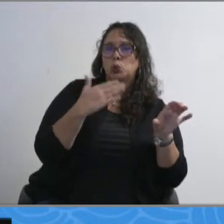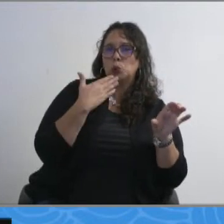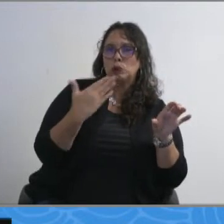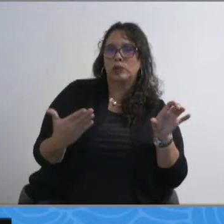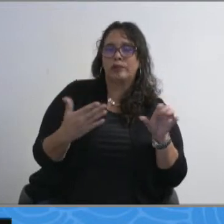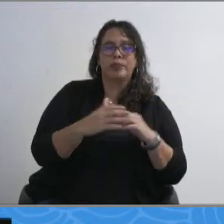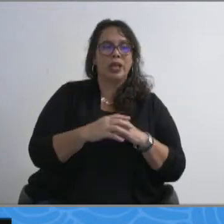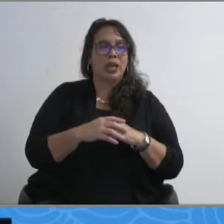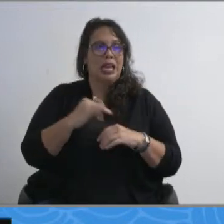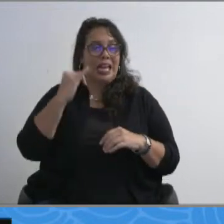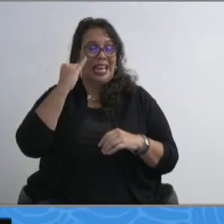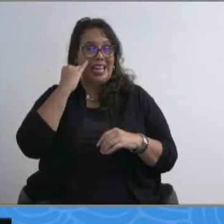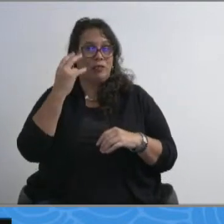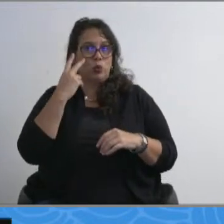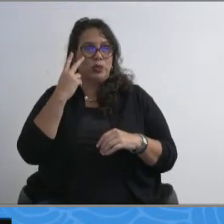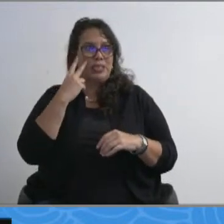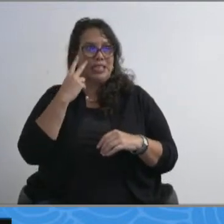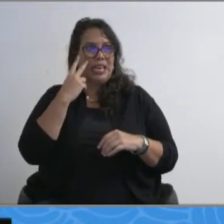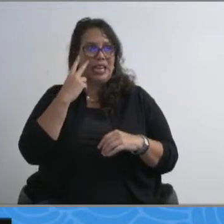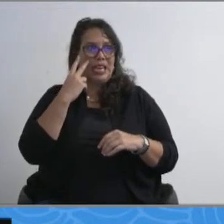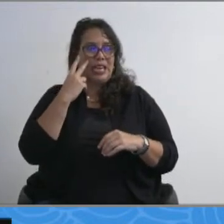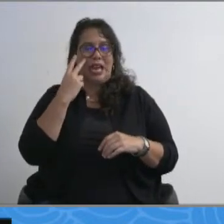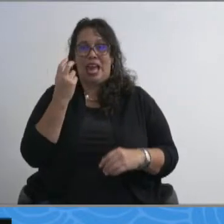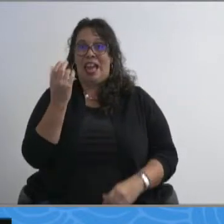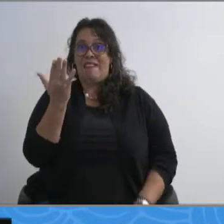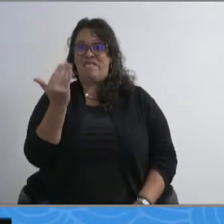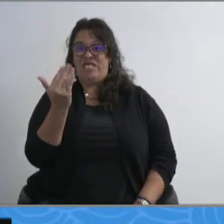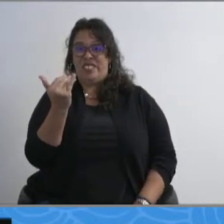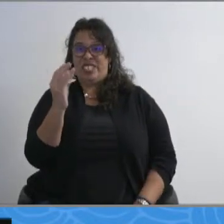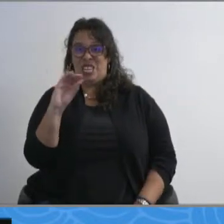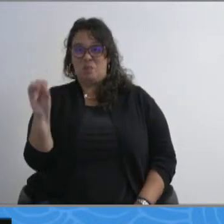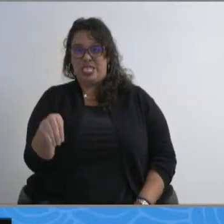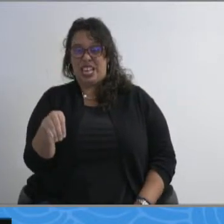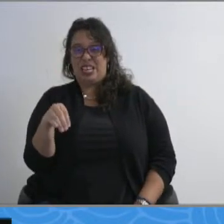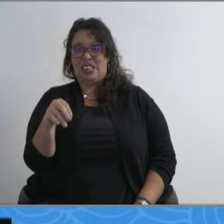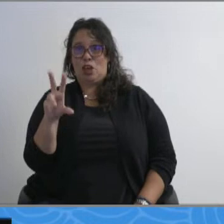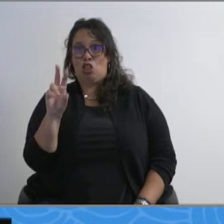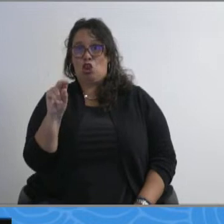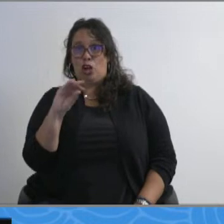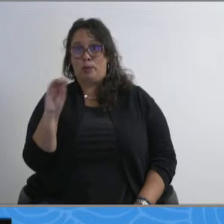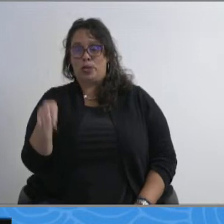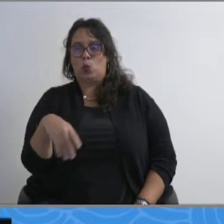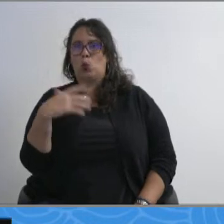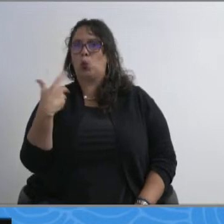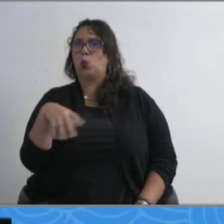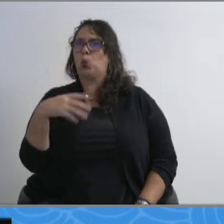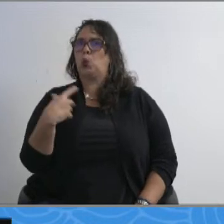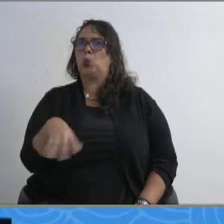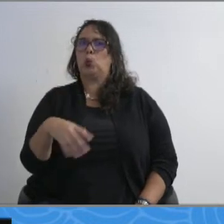If you were to see like 15%, 20%, 30% here, then oh my gosh, we do have an issue.